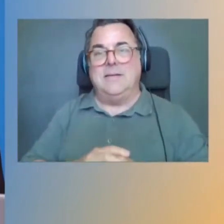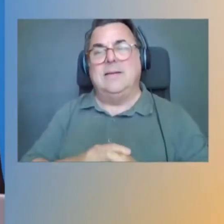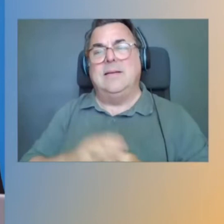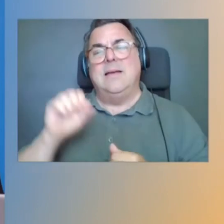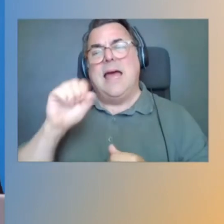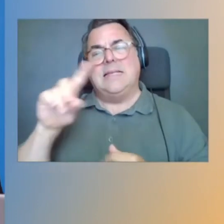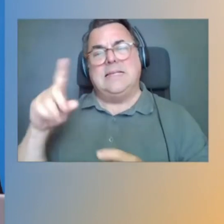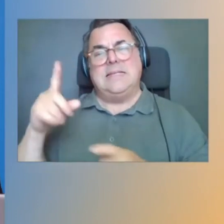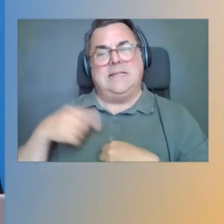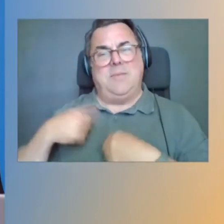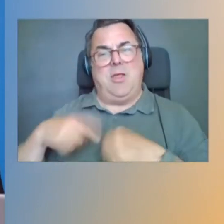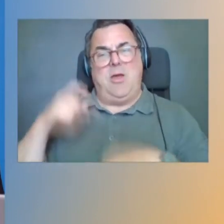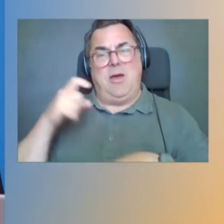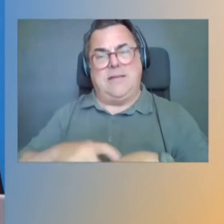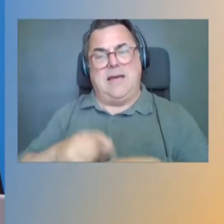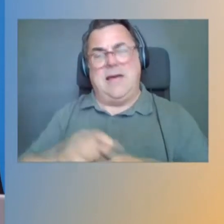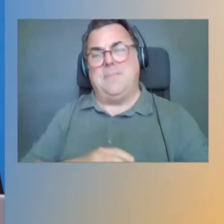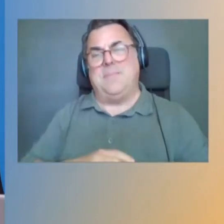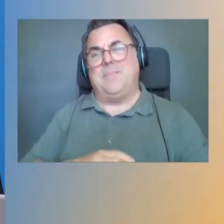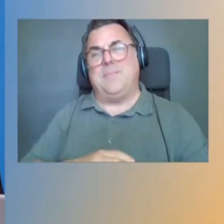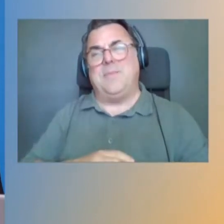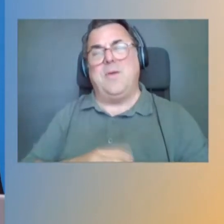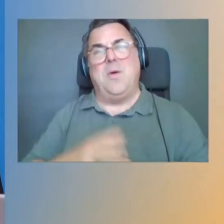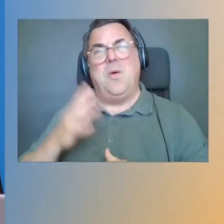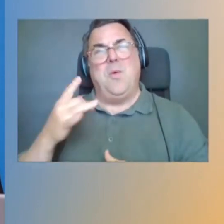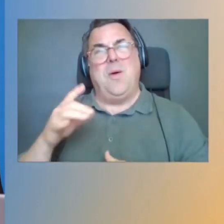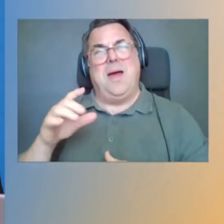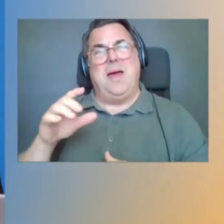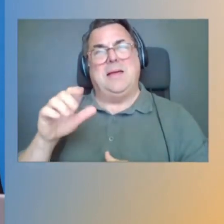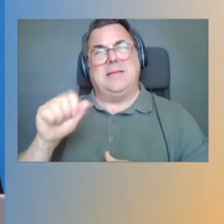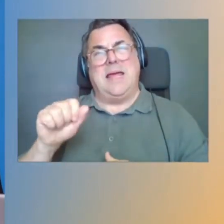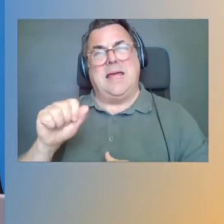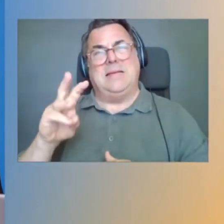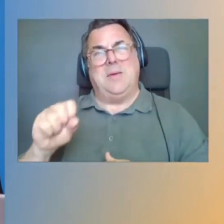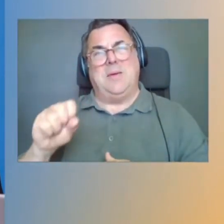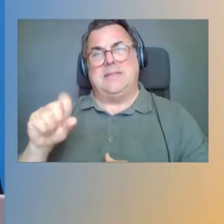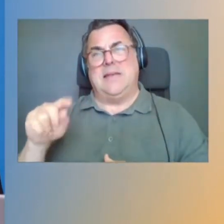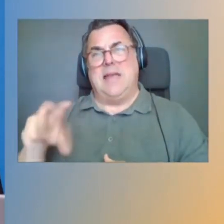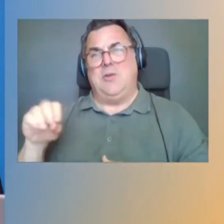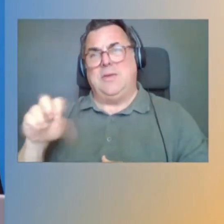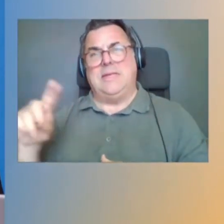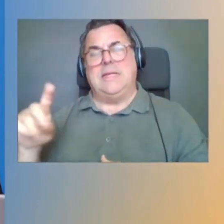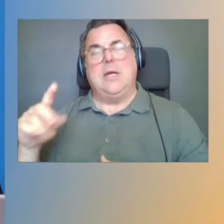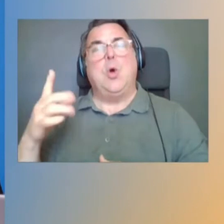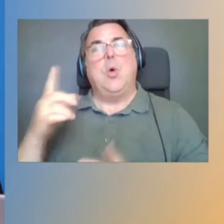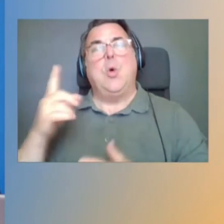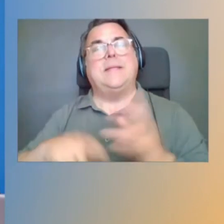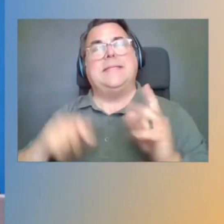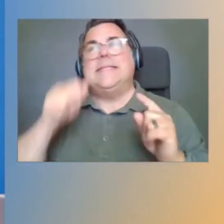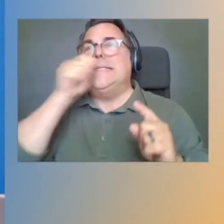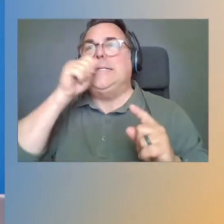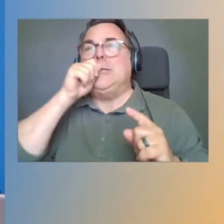What makes AWS Nitro SSDs unique? Like what's the secret sauce or IP here? That's a great question.